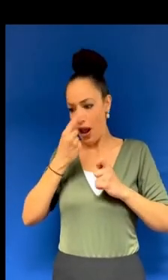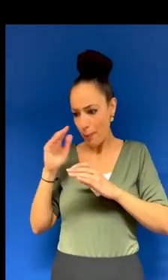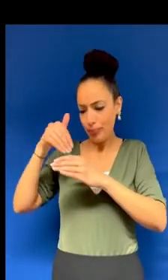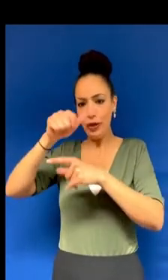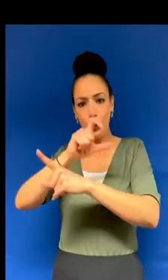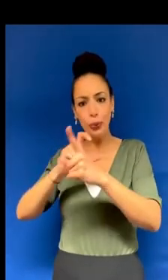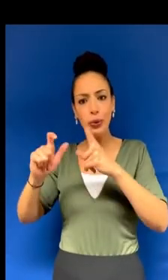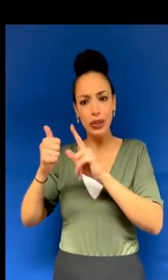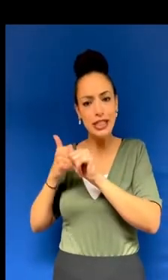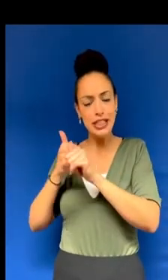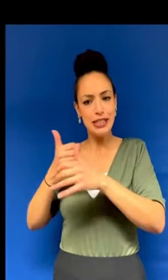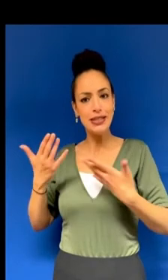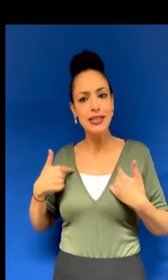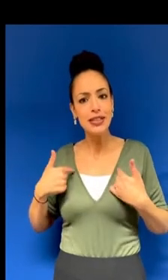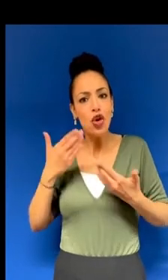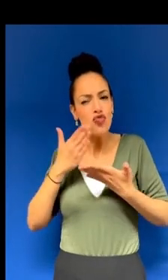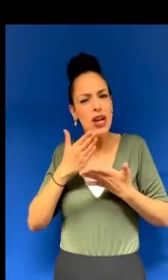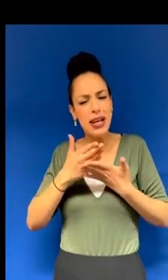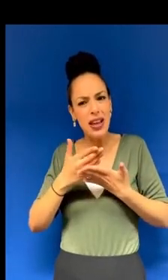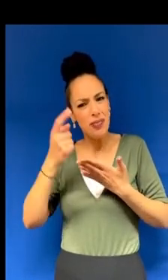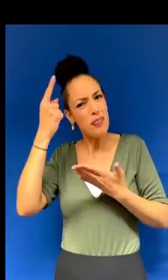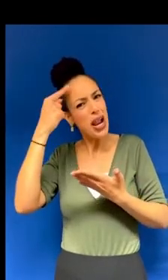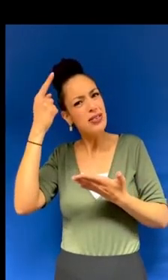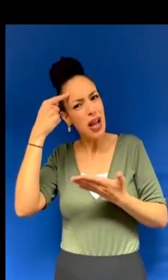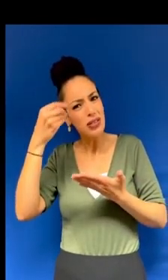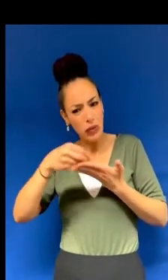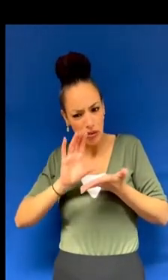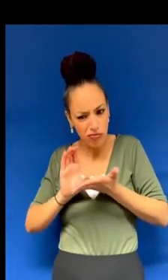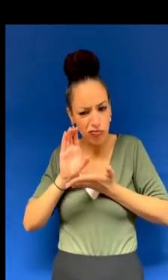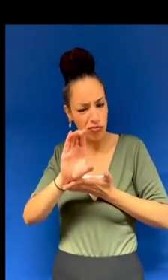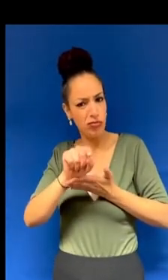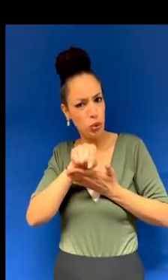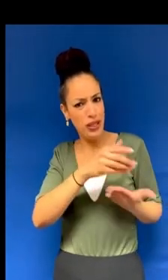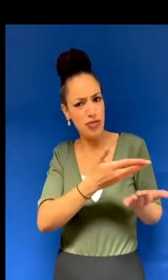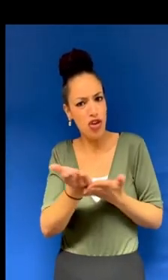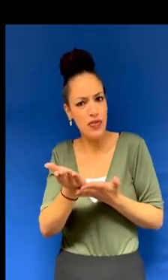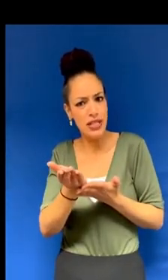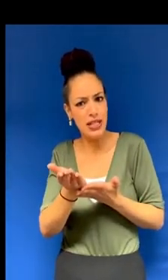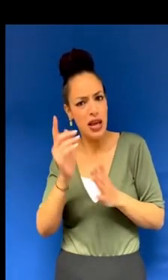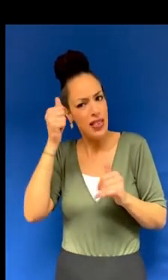support, and their hard work. Which now means that I'm able to be the person that I am in the